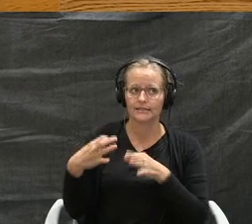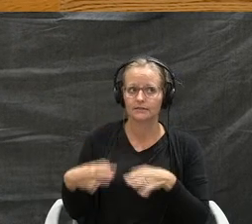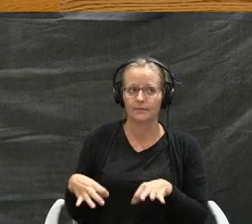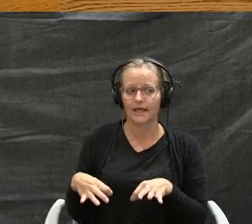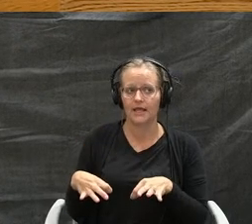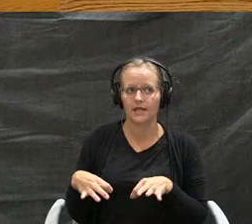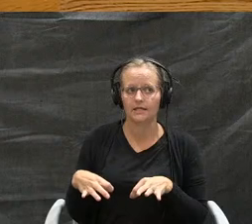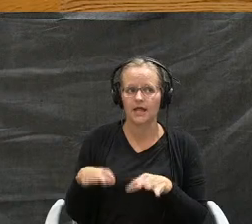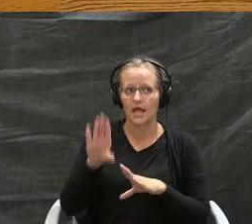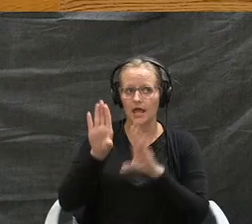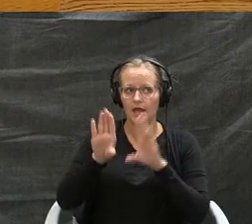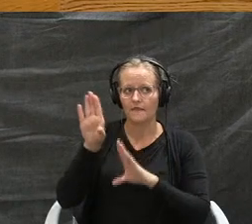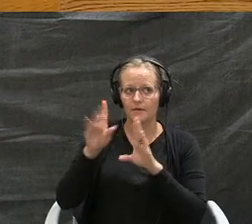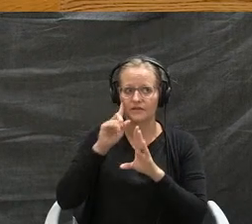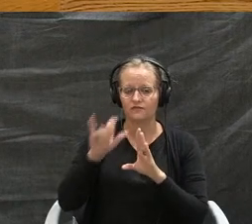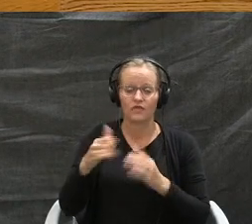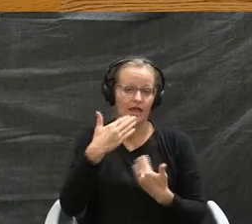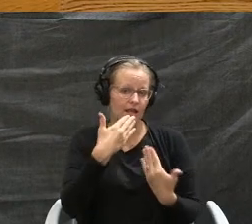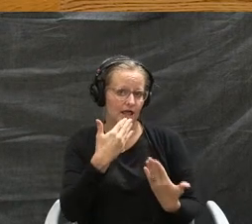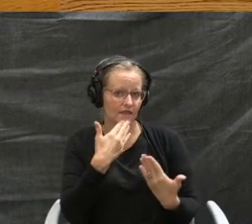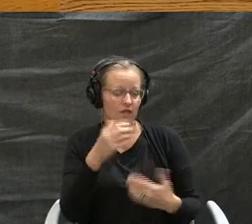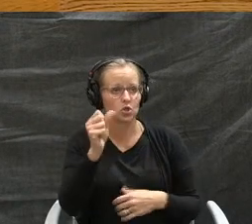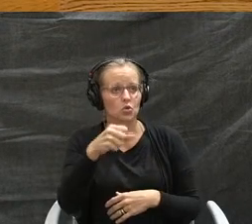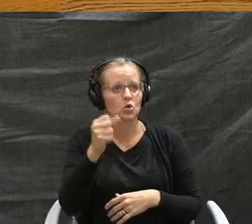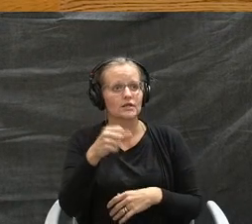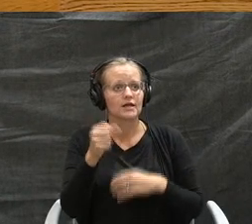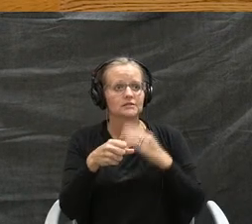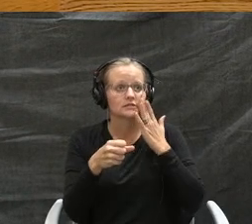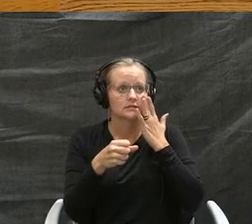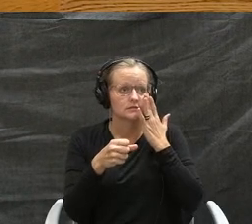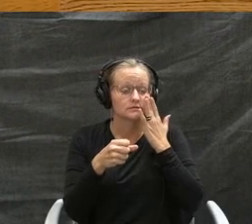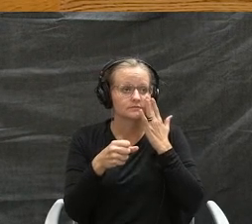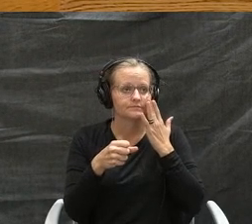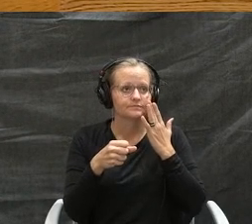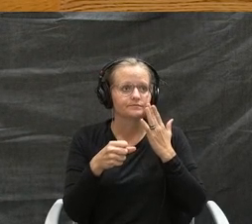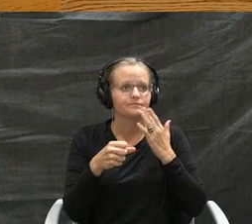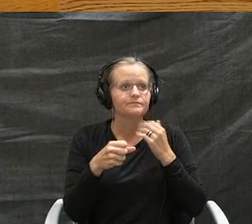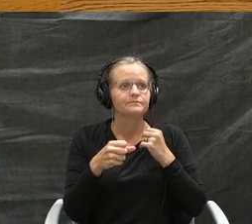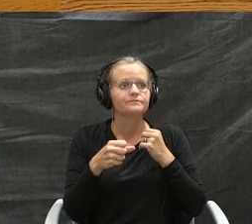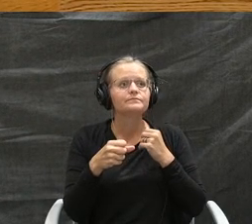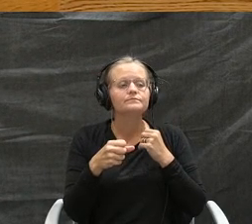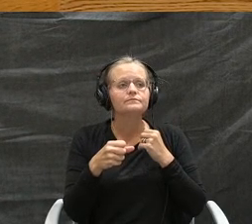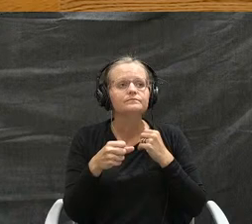OK, thank you doctor Pearson Manchar, members of the board